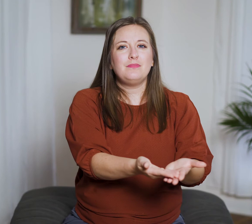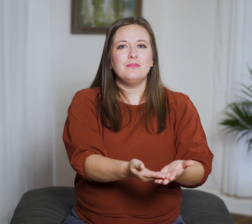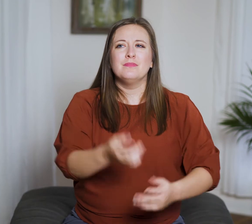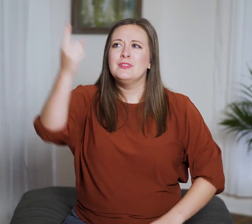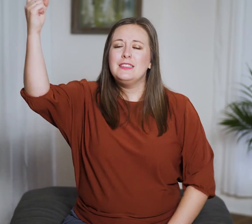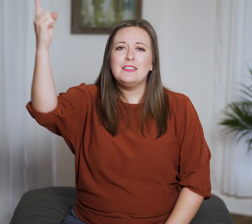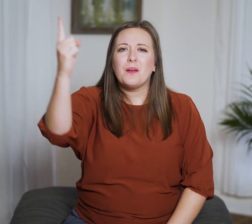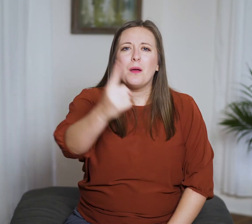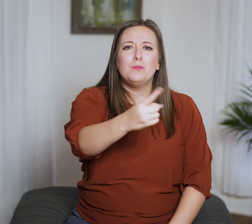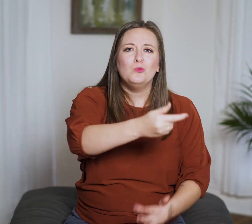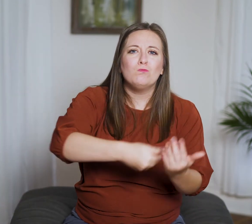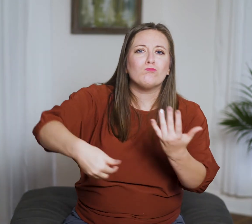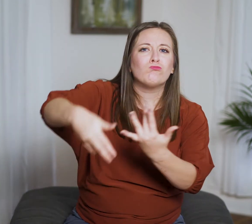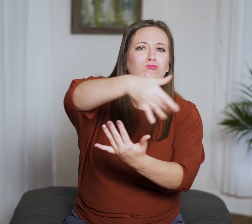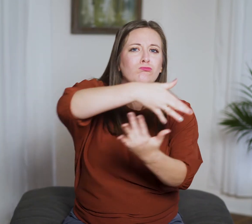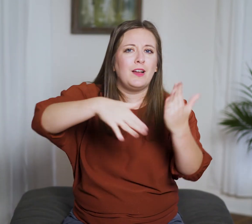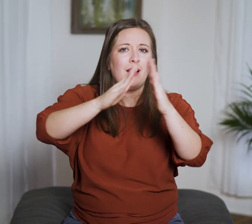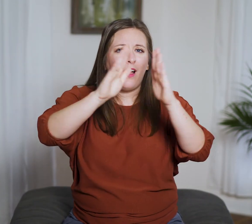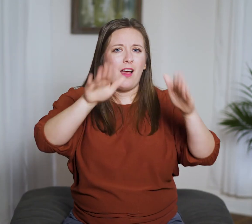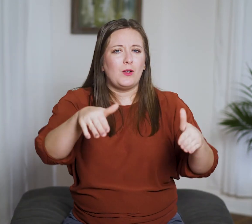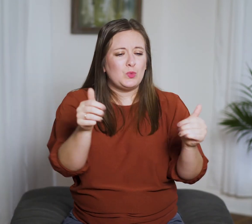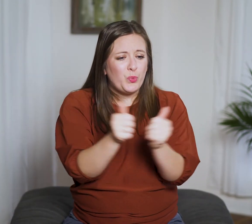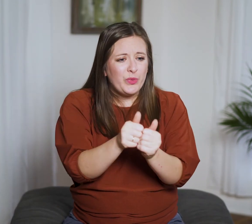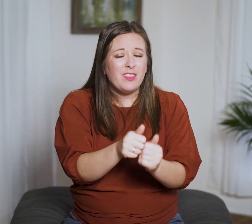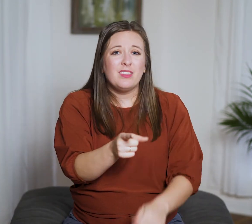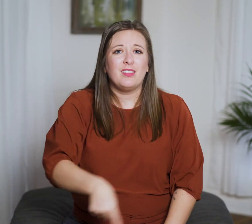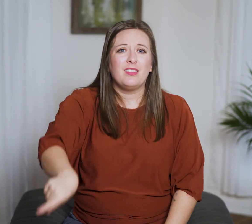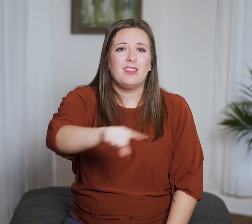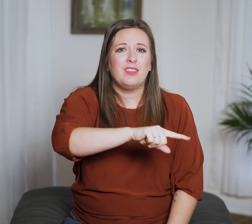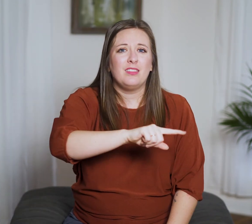He came to dwell in this house with them.